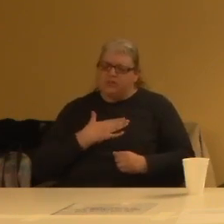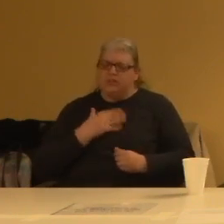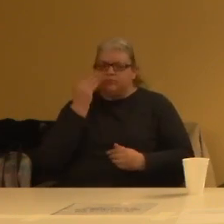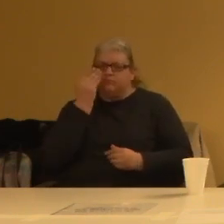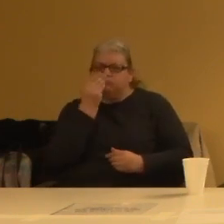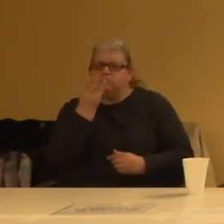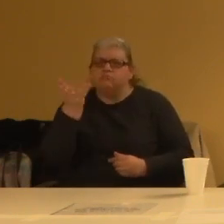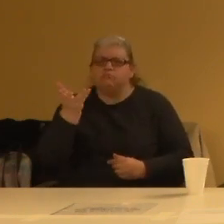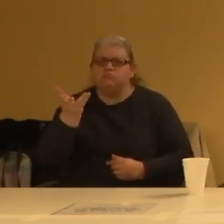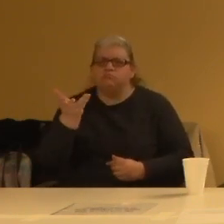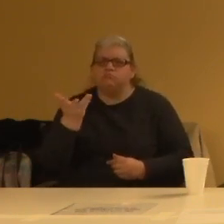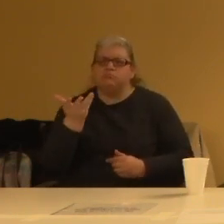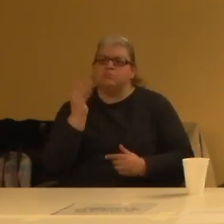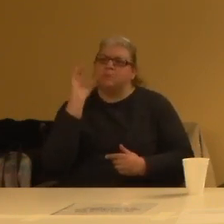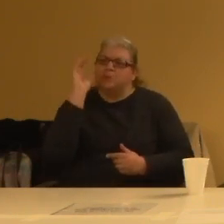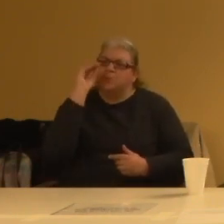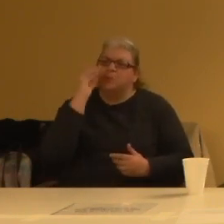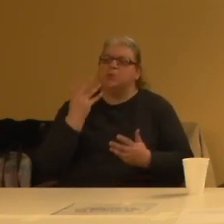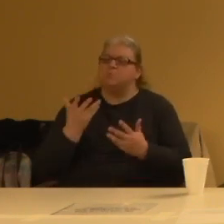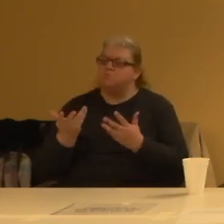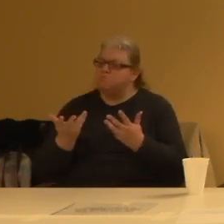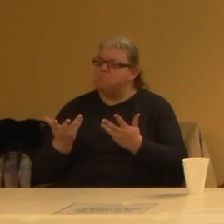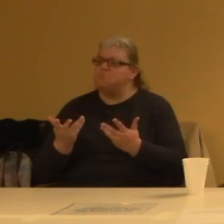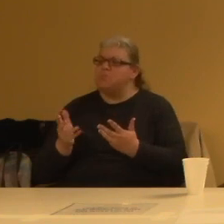perspective can contribute to a process, and yeah.